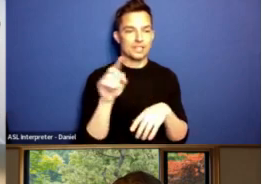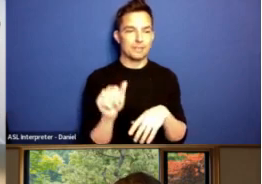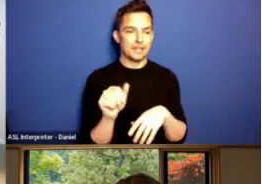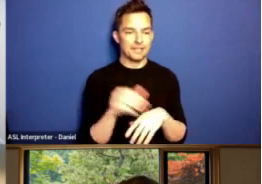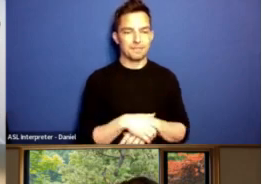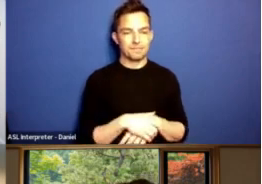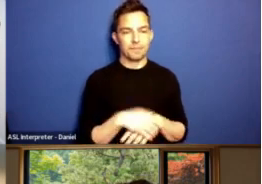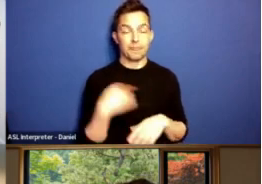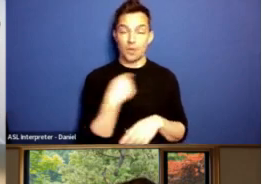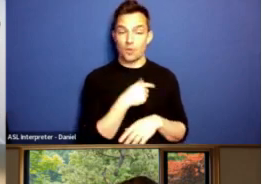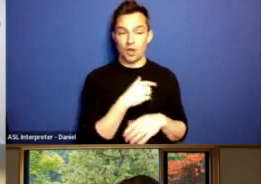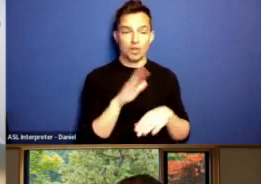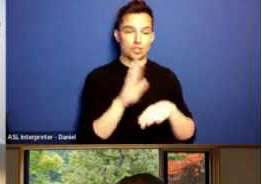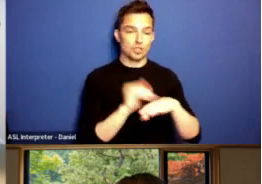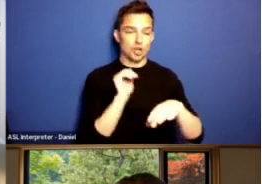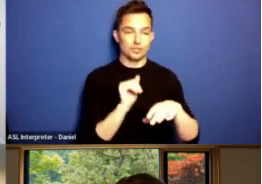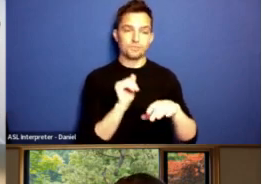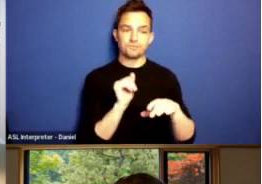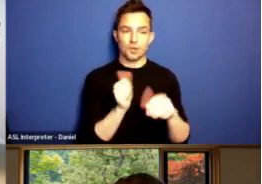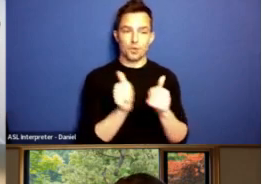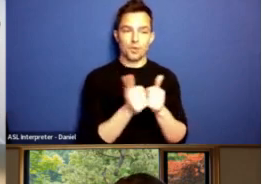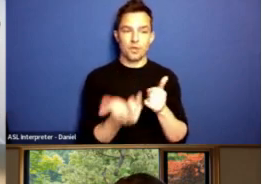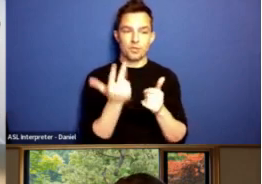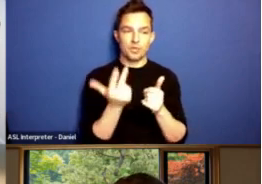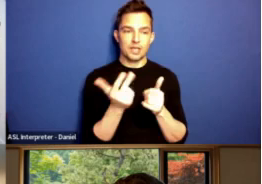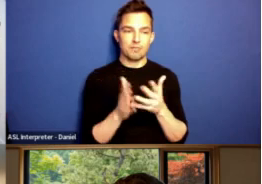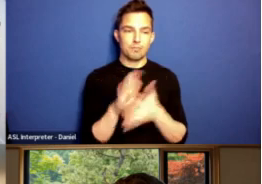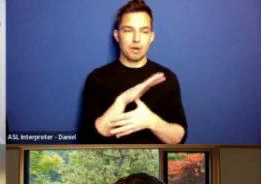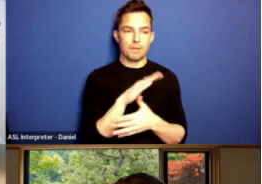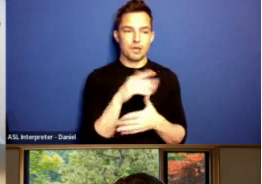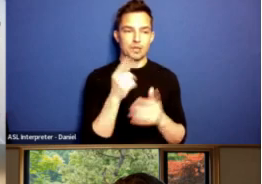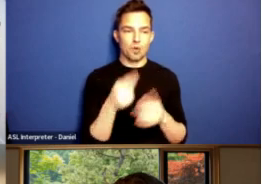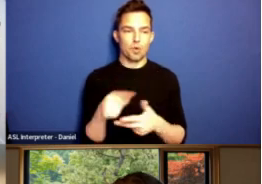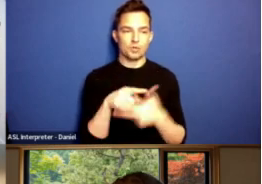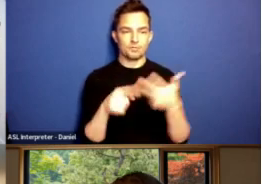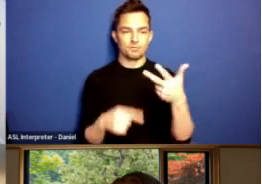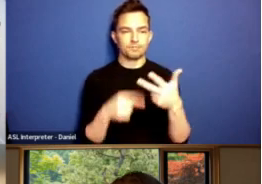So for example, say there is a center for independent living, serving individuals with